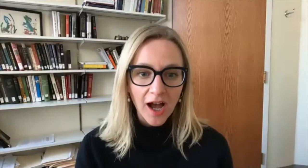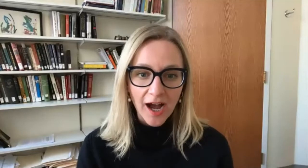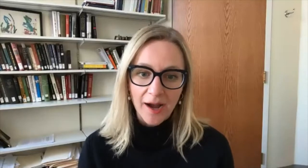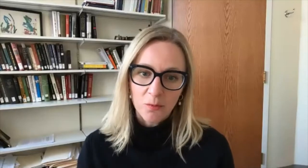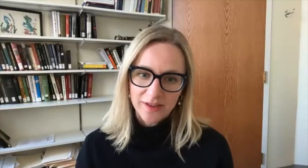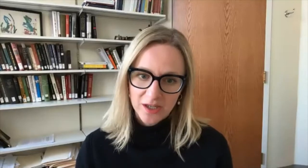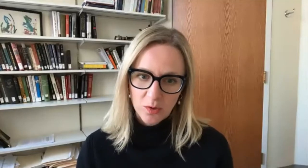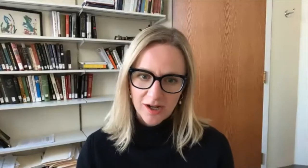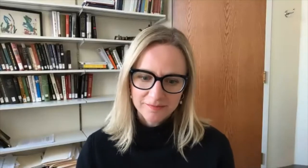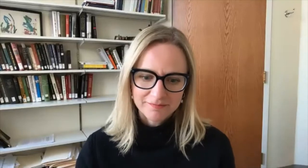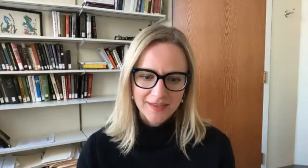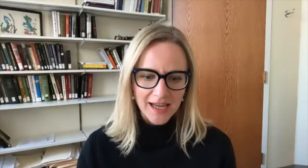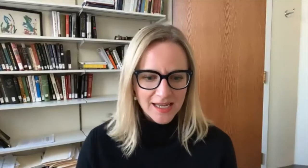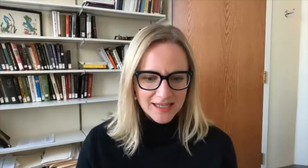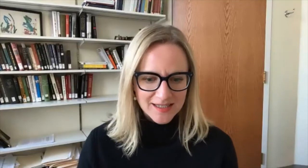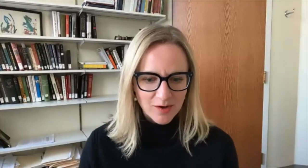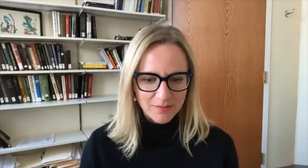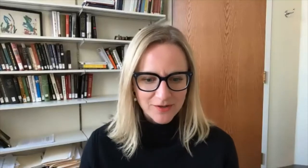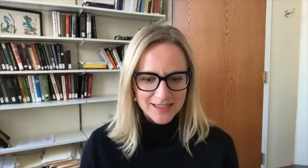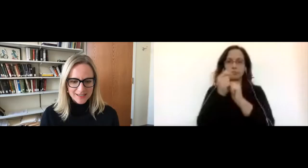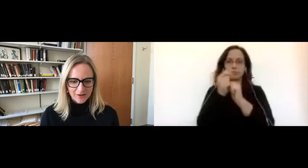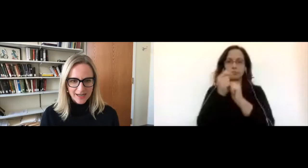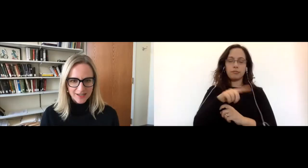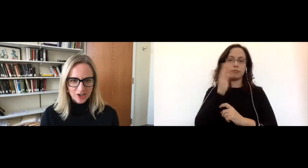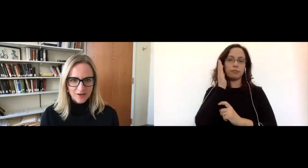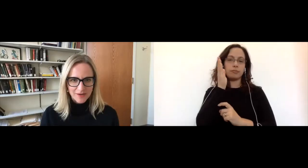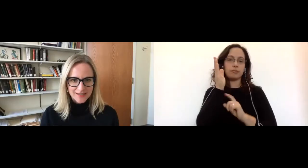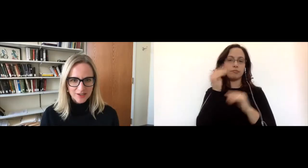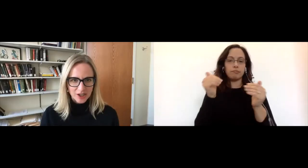uh with you all so I'm going to go ahead and share my screen